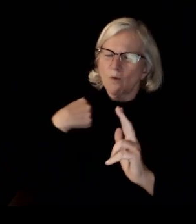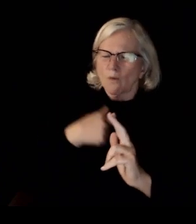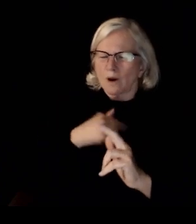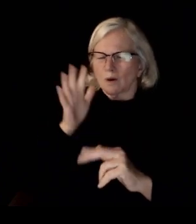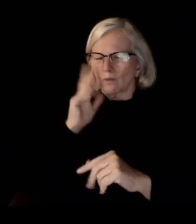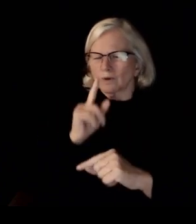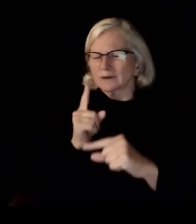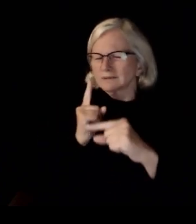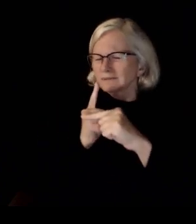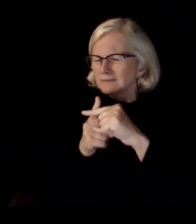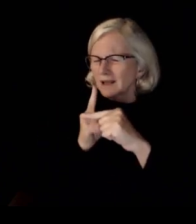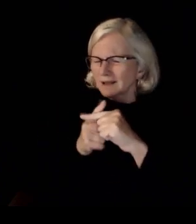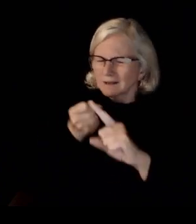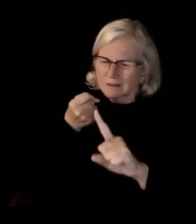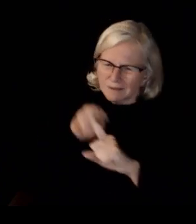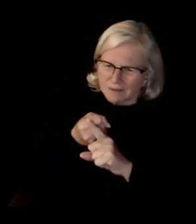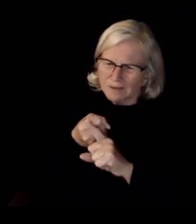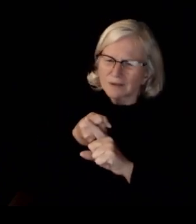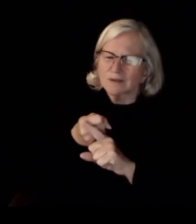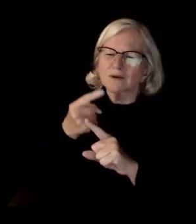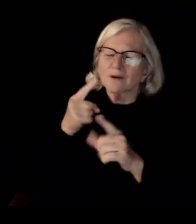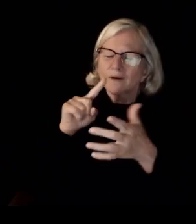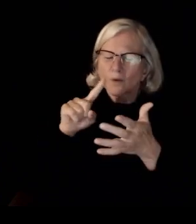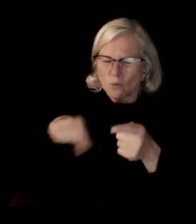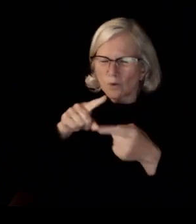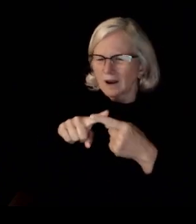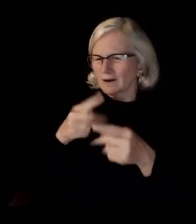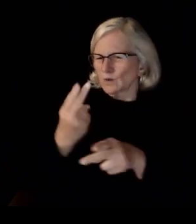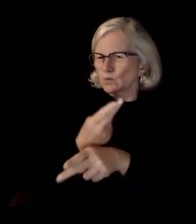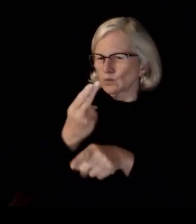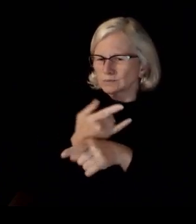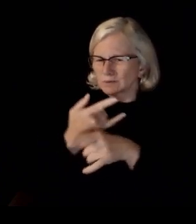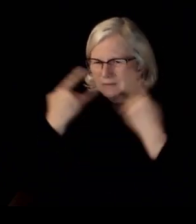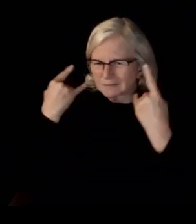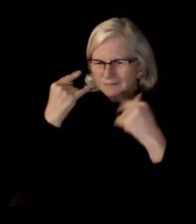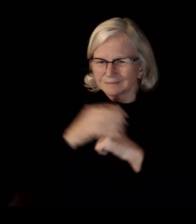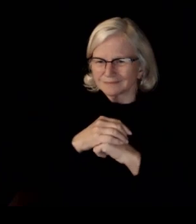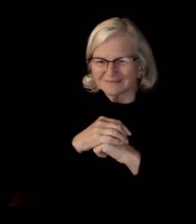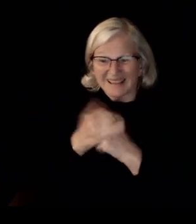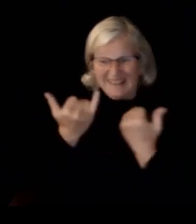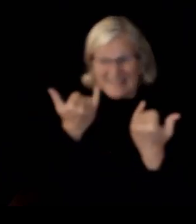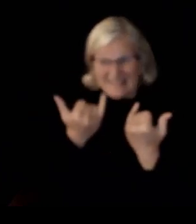but it won't be instantaneous. I had a friend reach out on facebook and say oh so like by